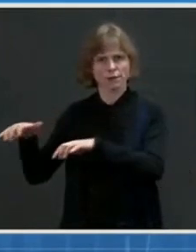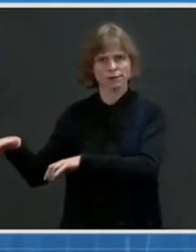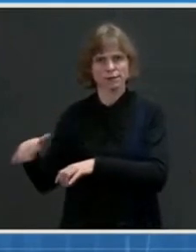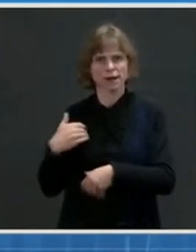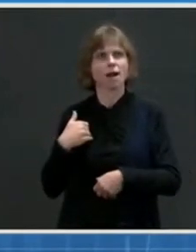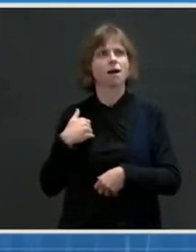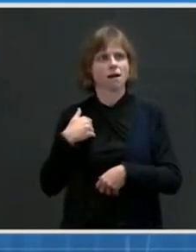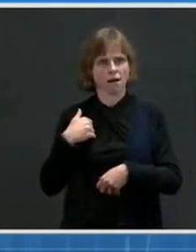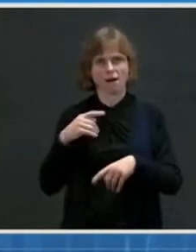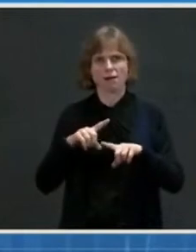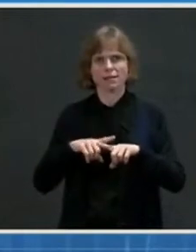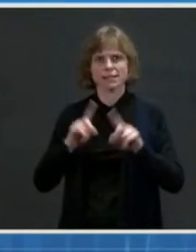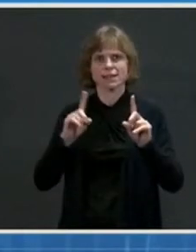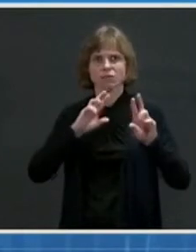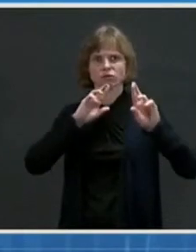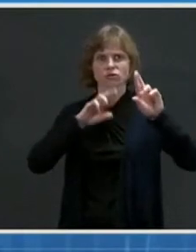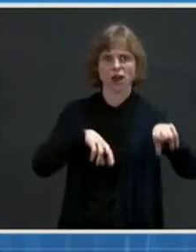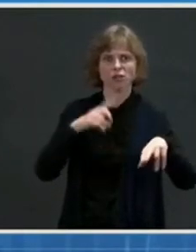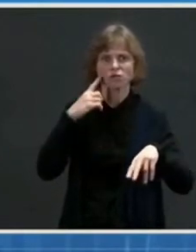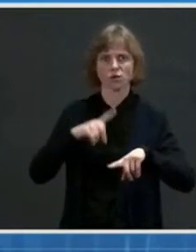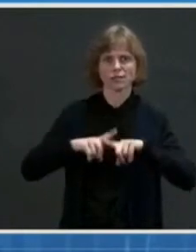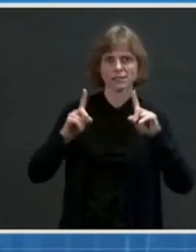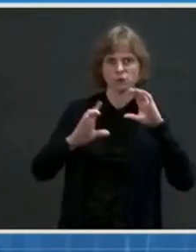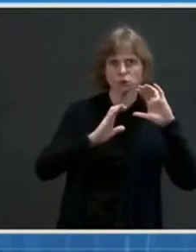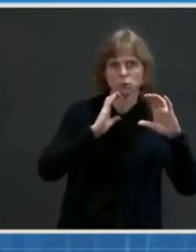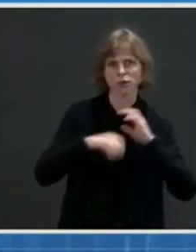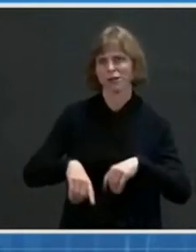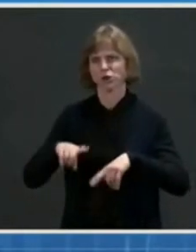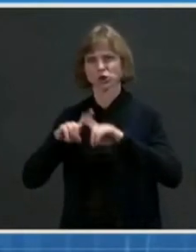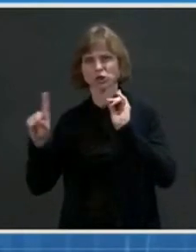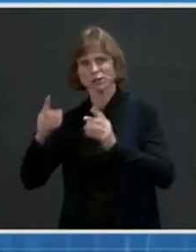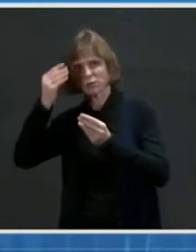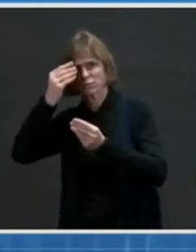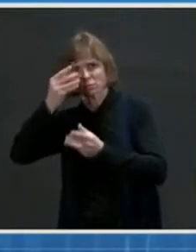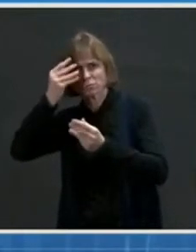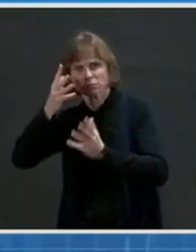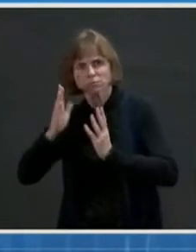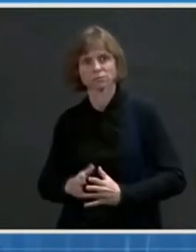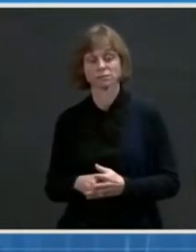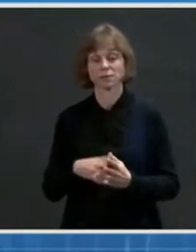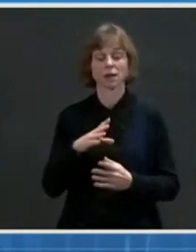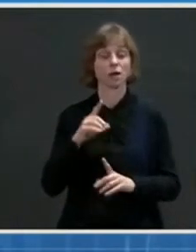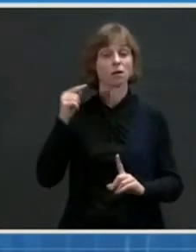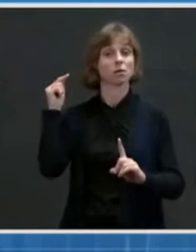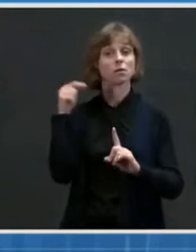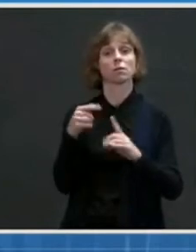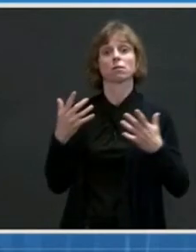TESTING HOW DIFFERENT AUDIENCES REACT TO DIFFERENT METHODS OF COMMUNICATION AND DIFFERENT